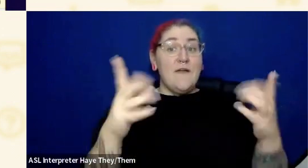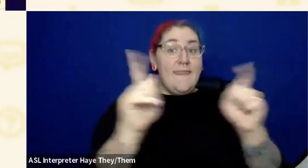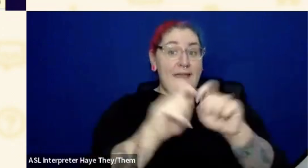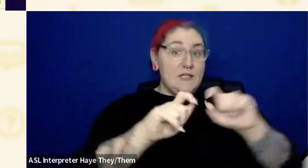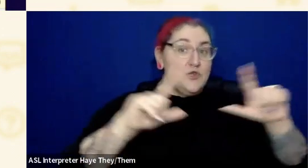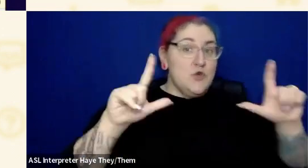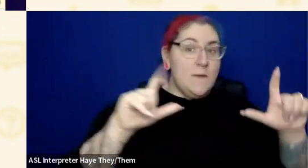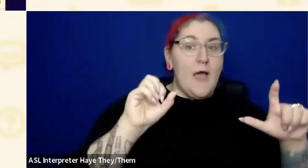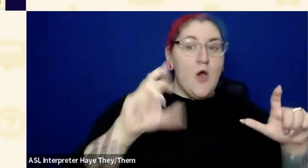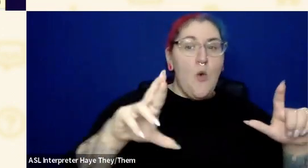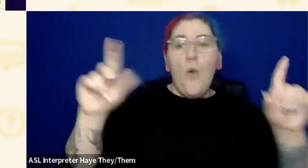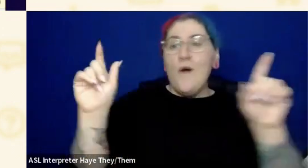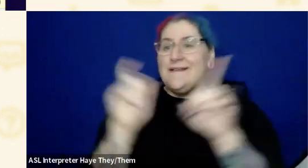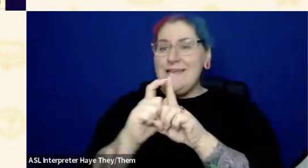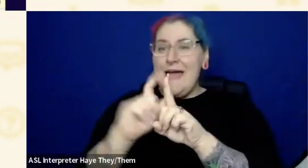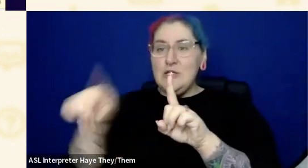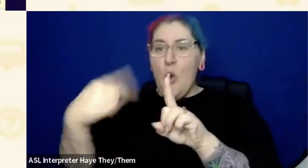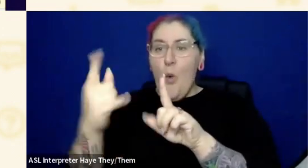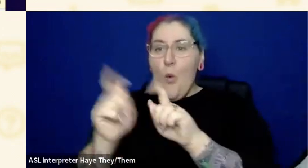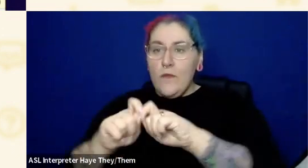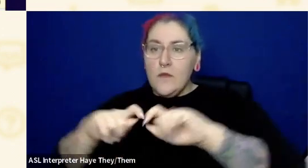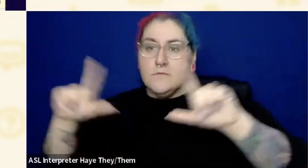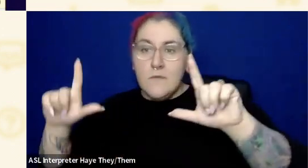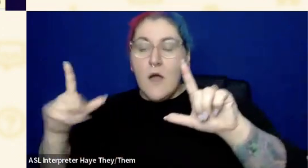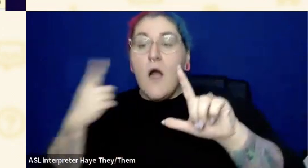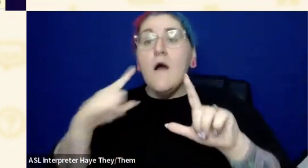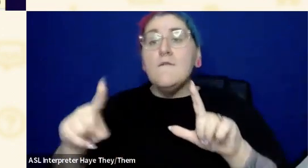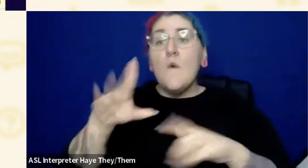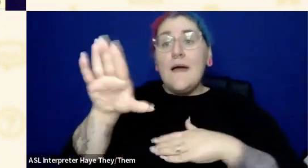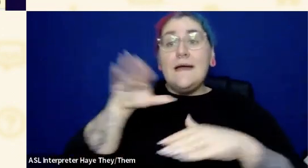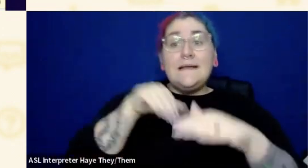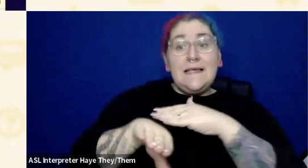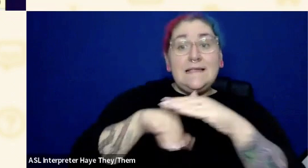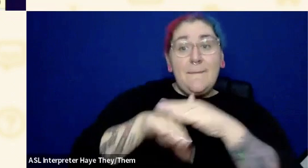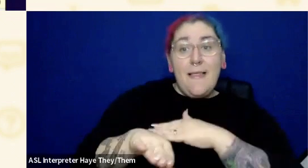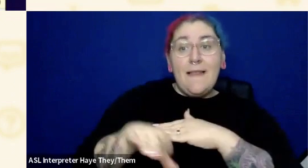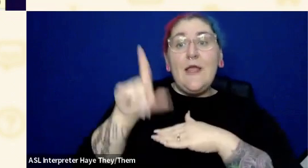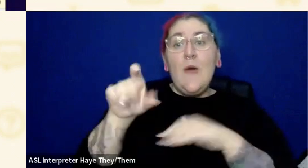For accessibility, you must be able to zoom in up to 400%.